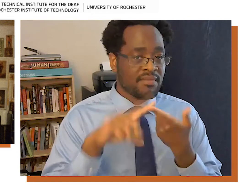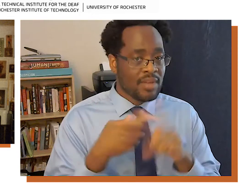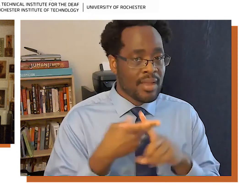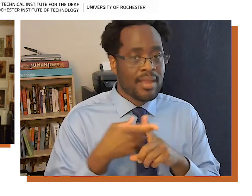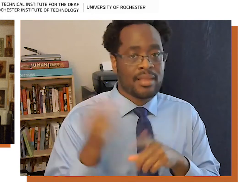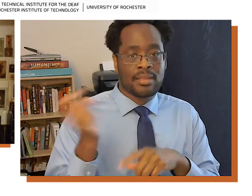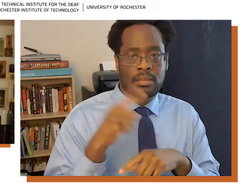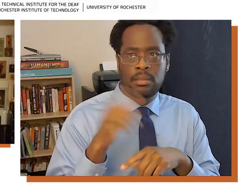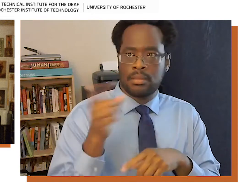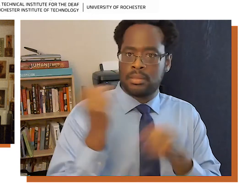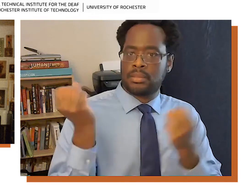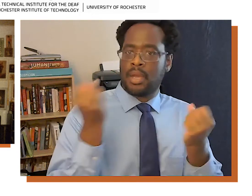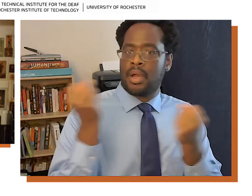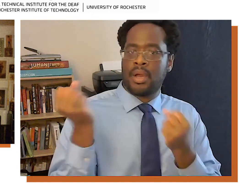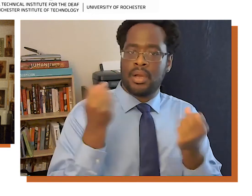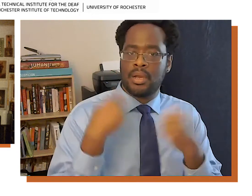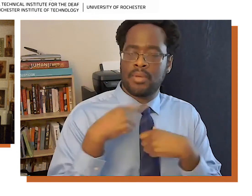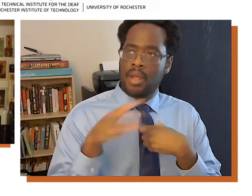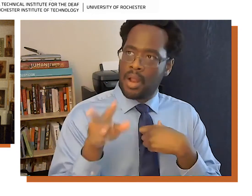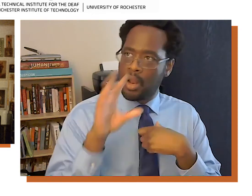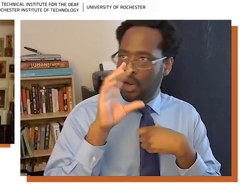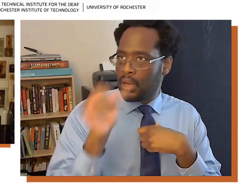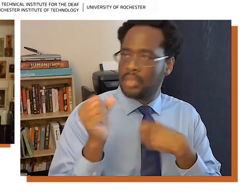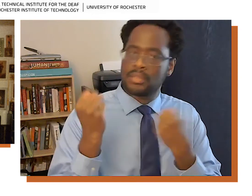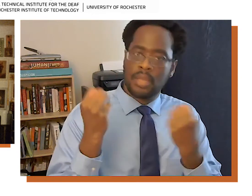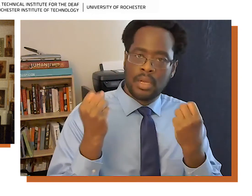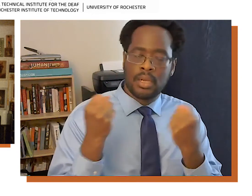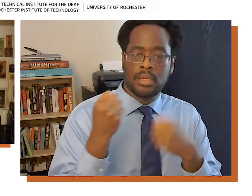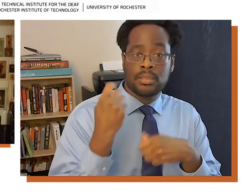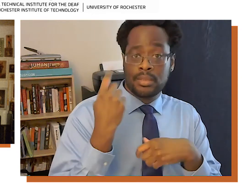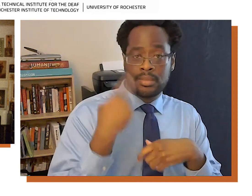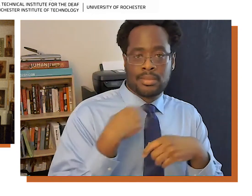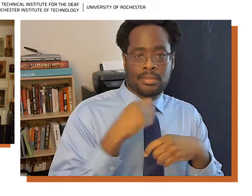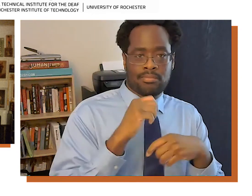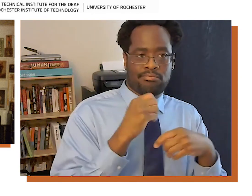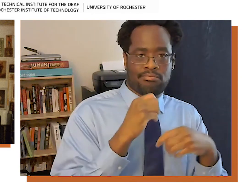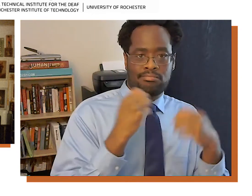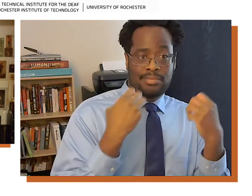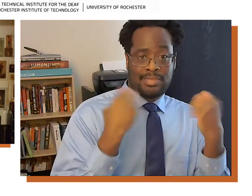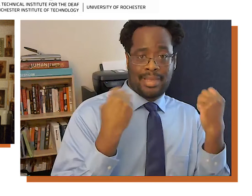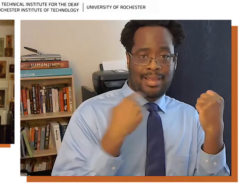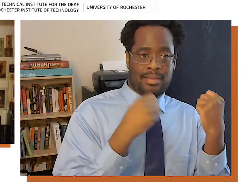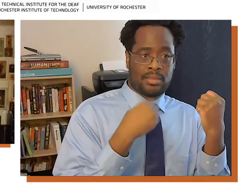She would come over with her Deaf friends, and they would all be signing and having their conversations,